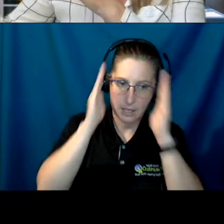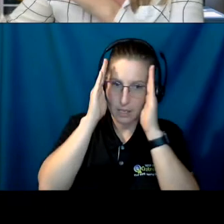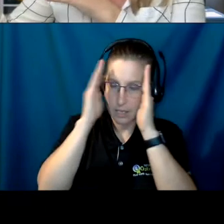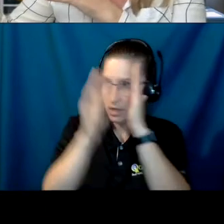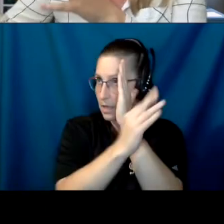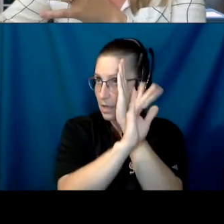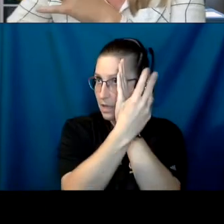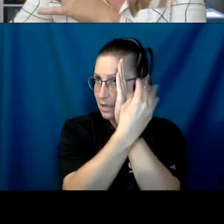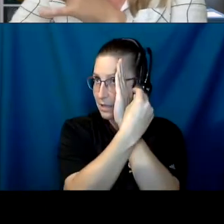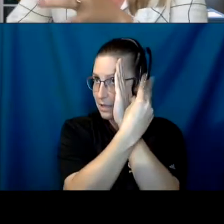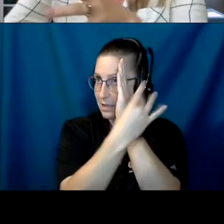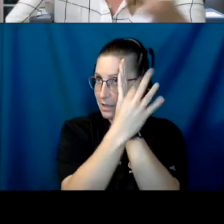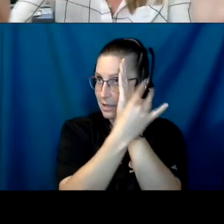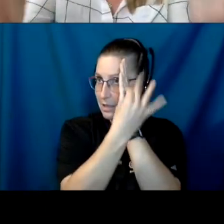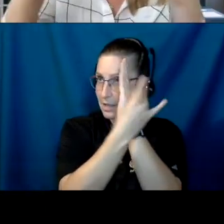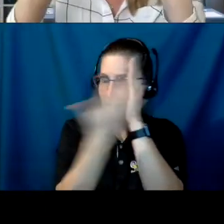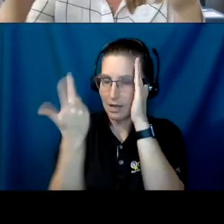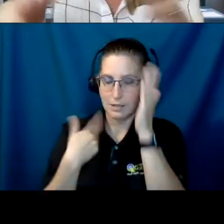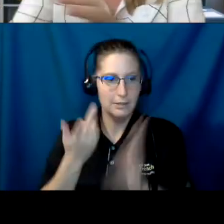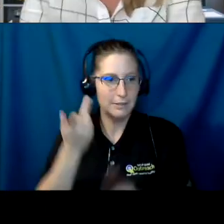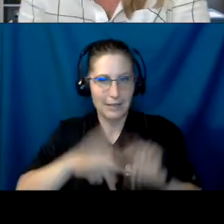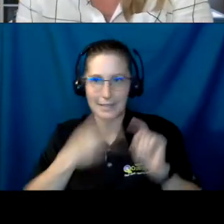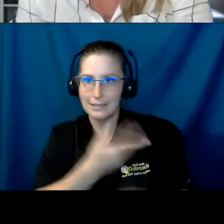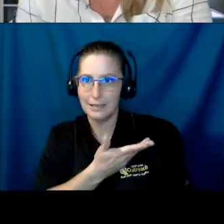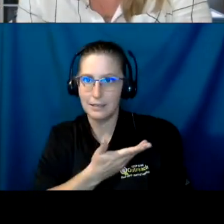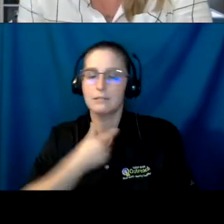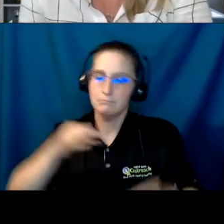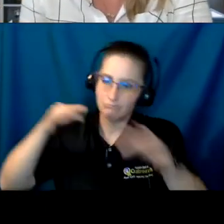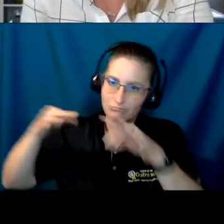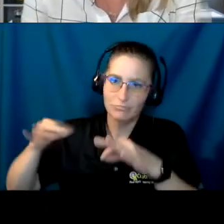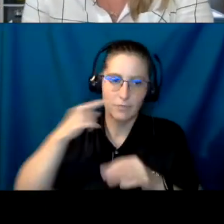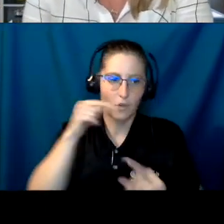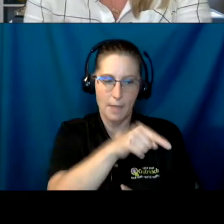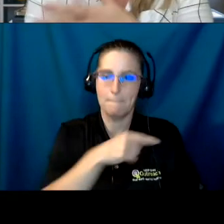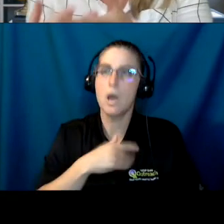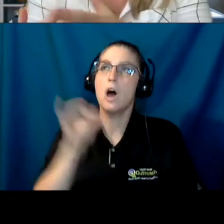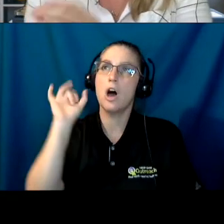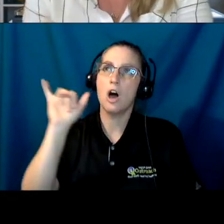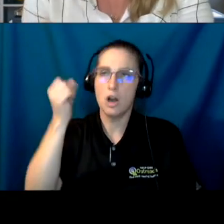when they're not even in their visual field. And then, you know, explain the differences